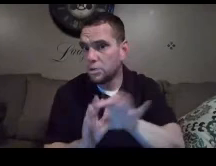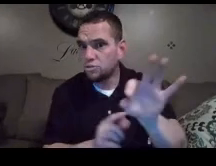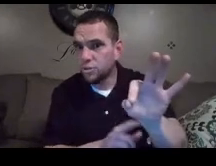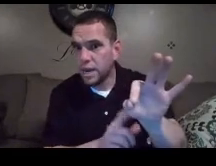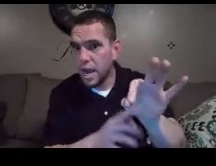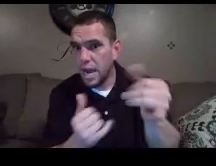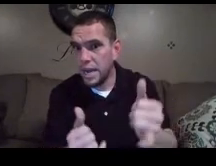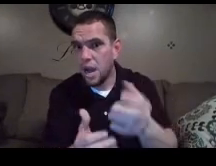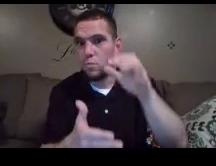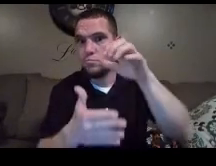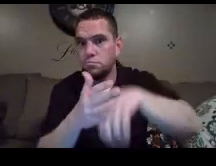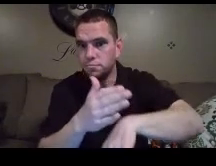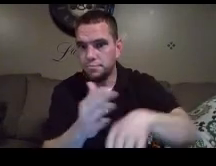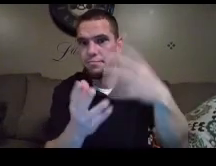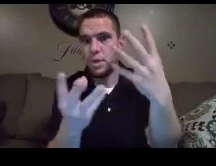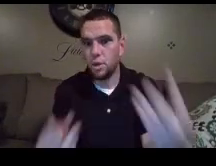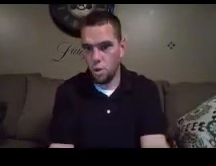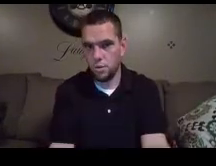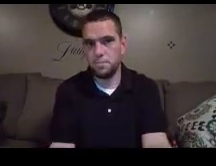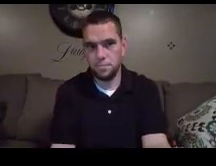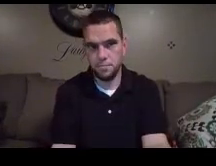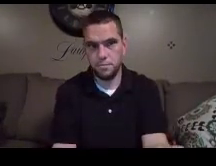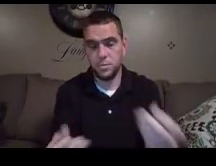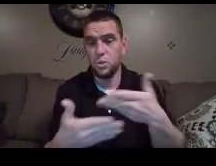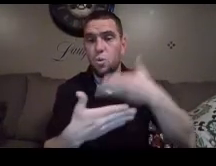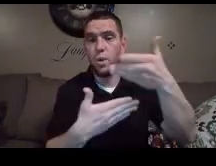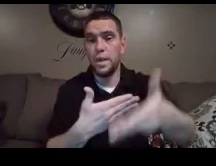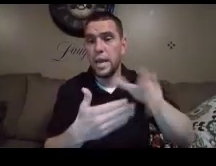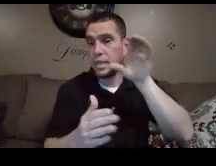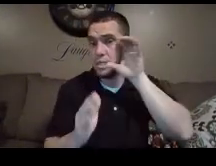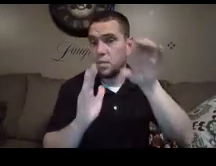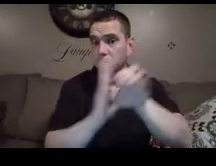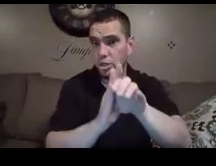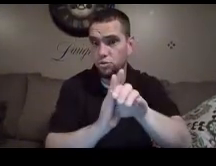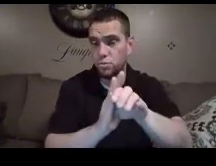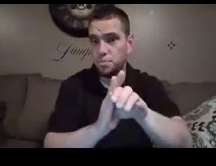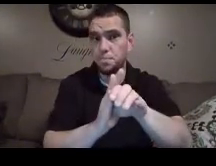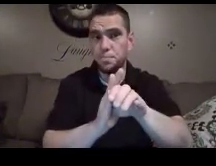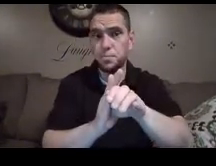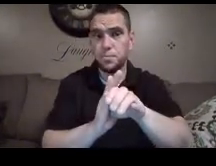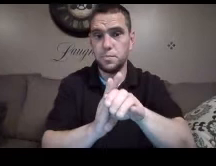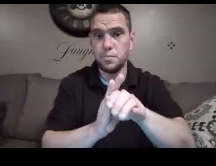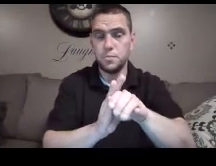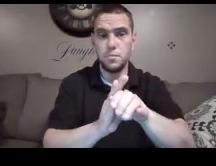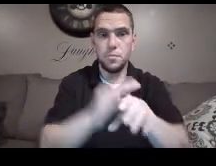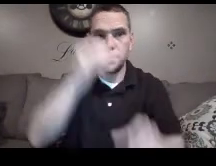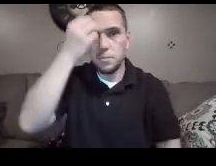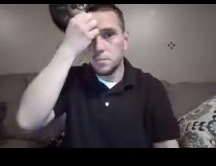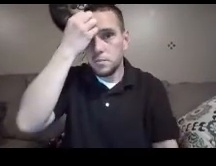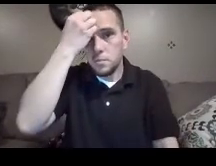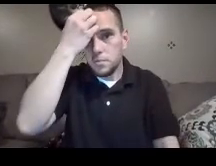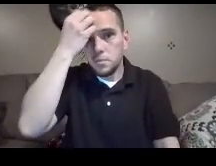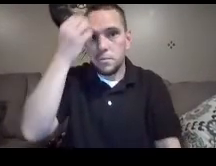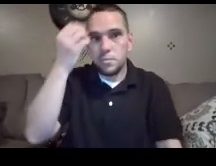So, I can go on to my next picture. And, in this case, it's a security warning.